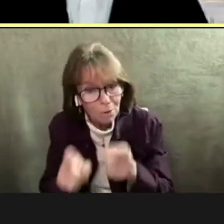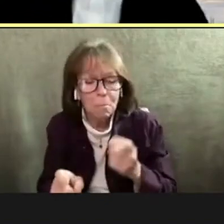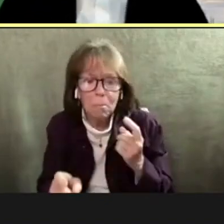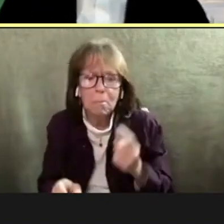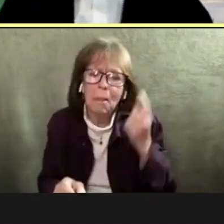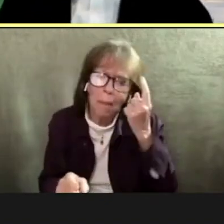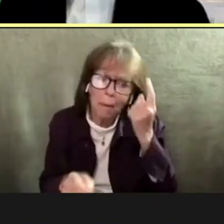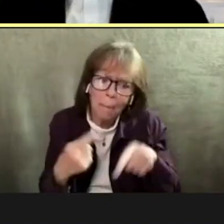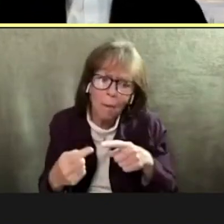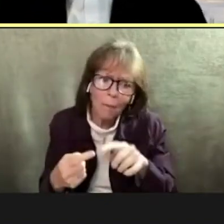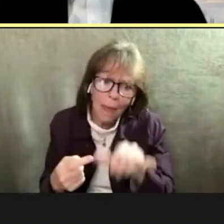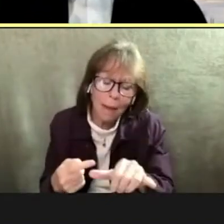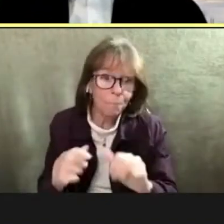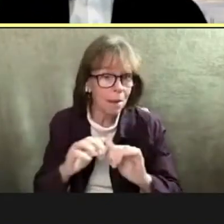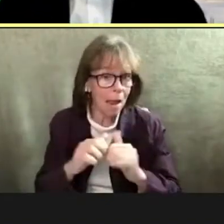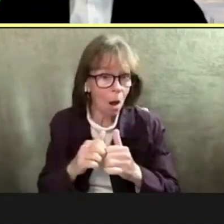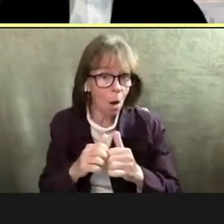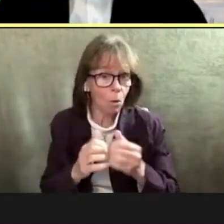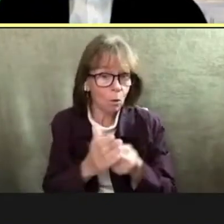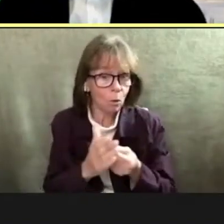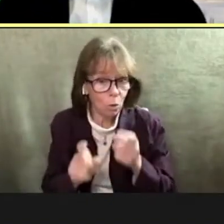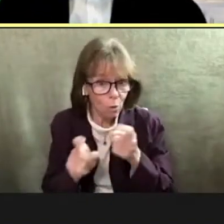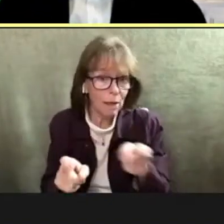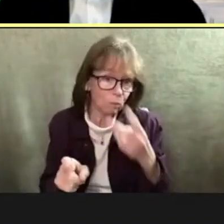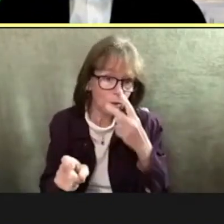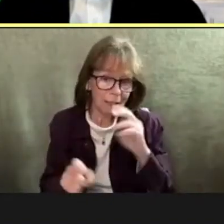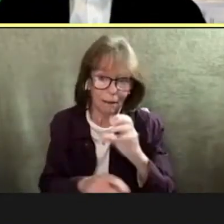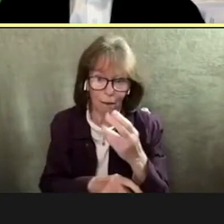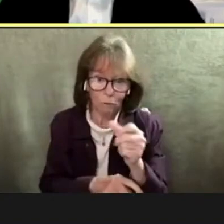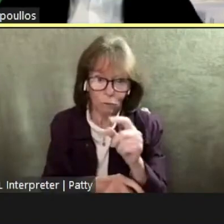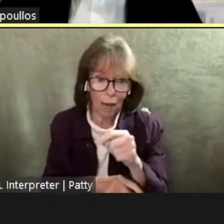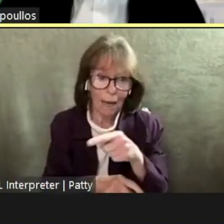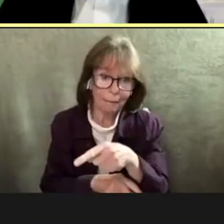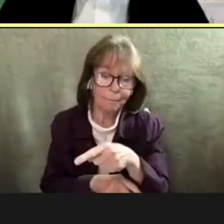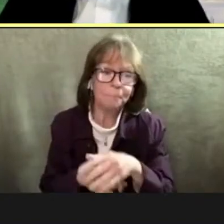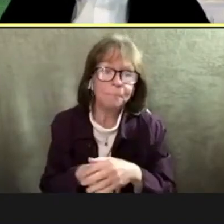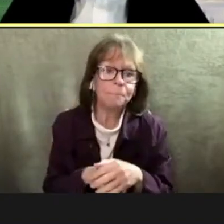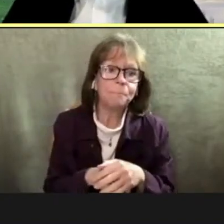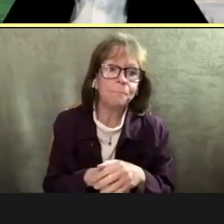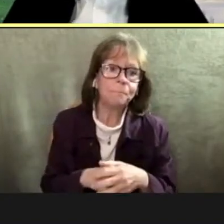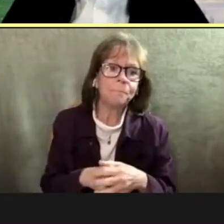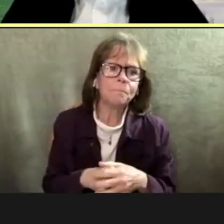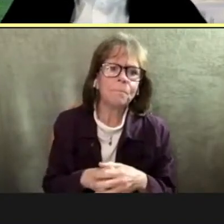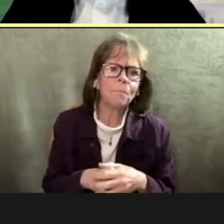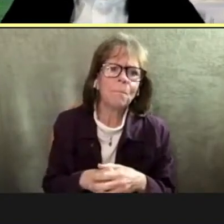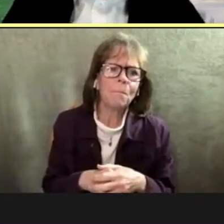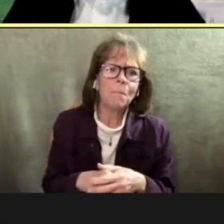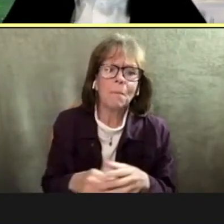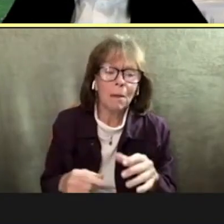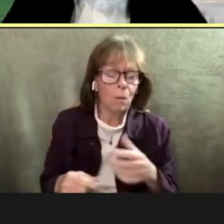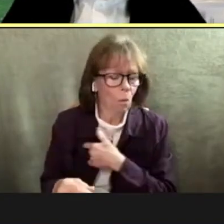The information to donate is in the chat. It would be impossible to detail in the short period of time,